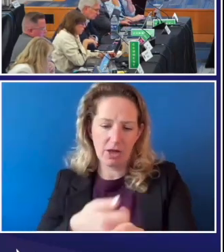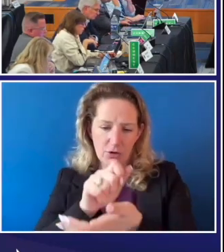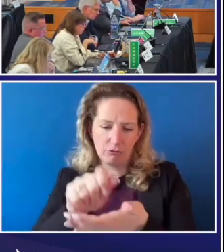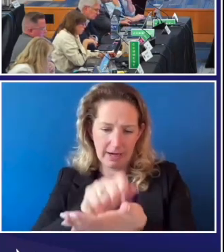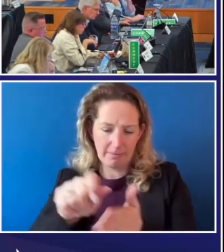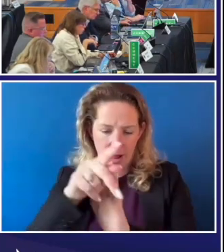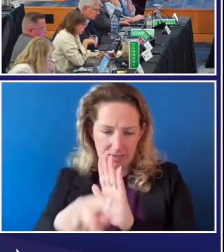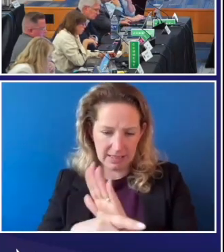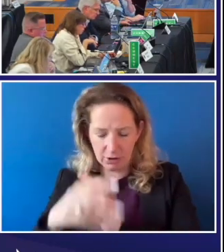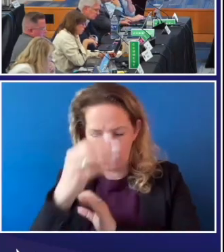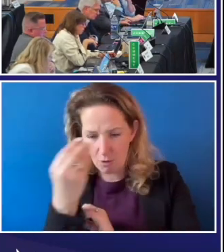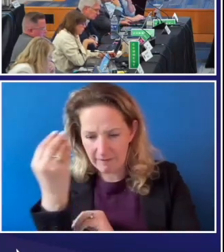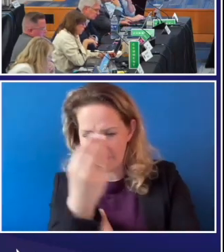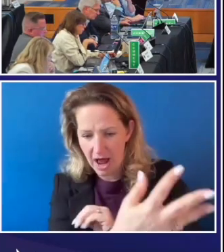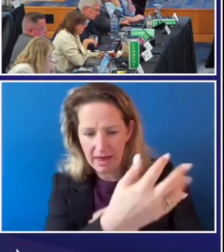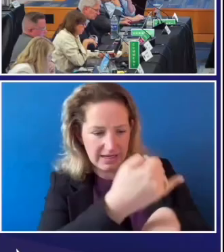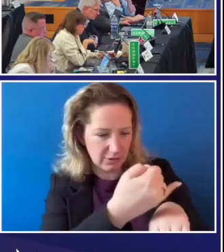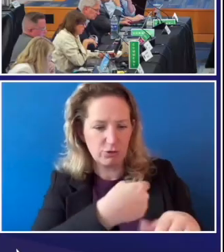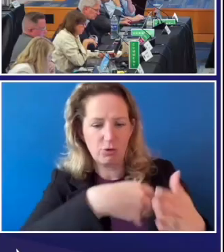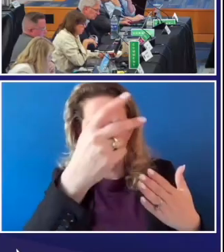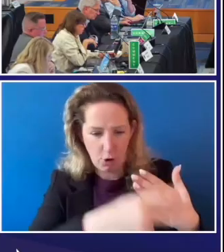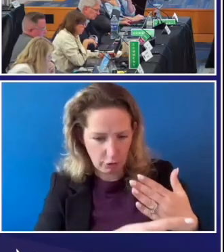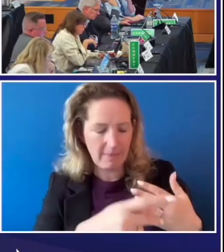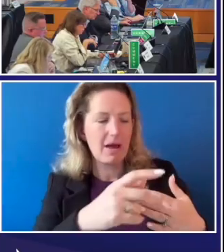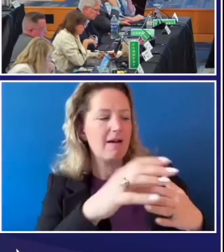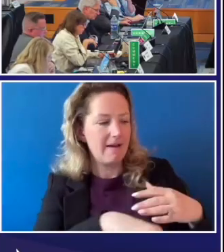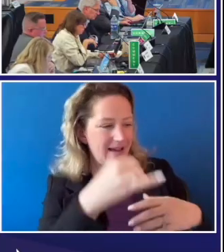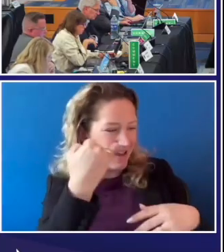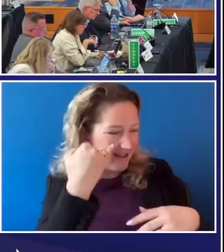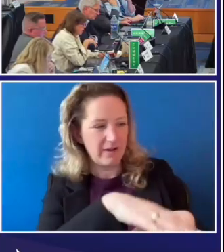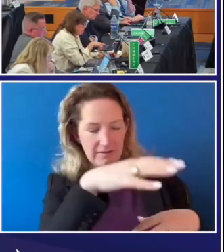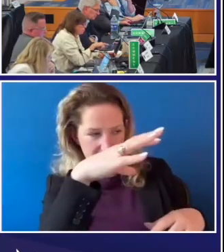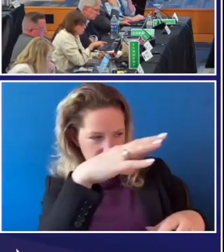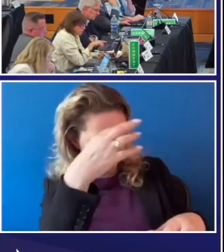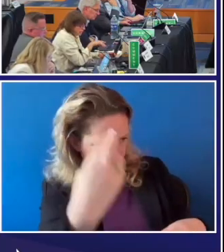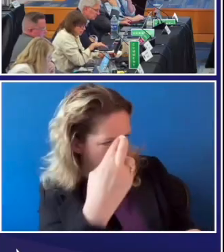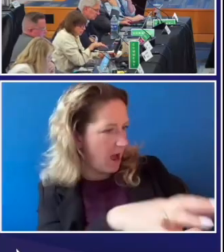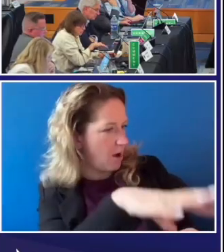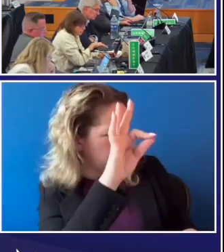institution or program of the finding of non-compliance. And I think it used to end. There.